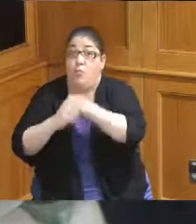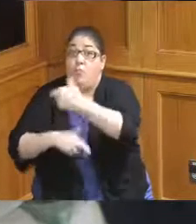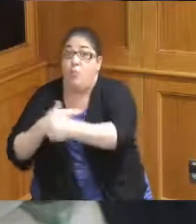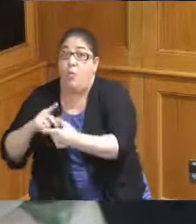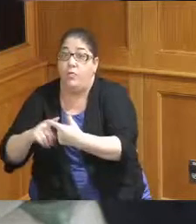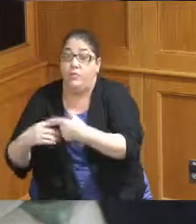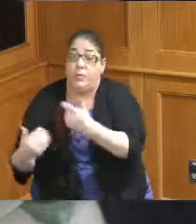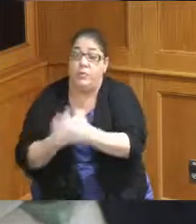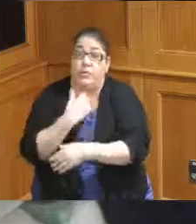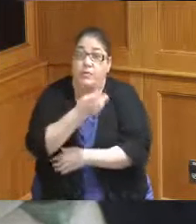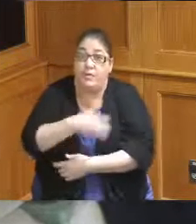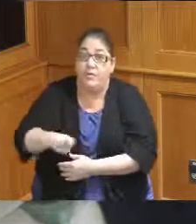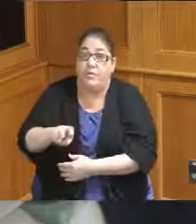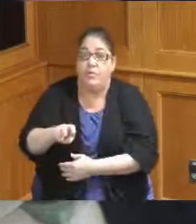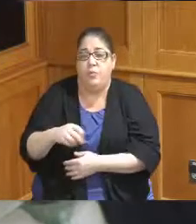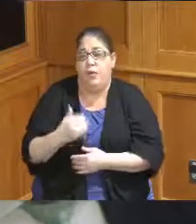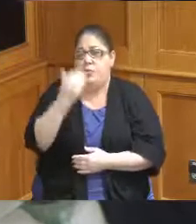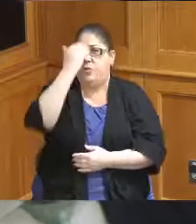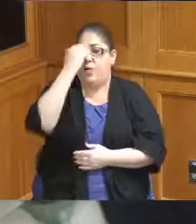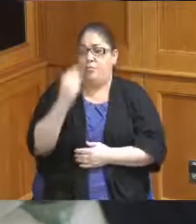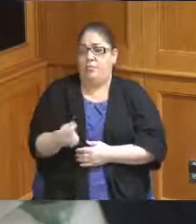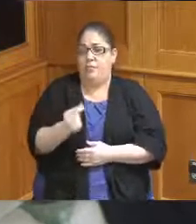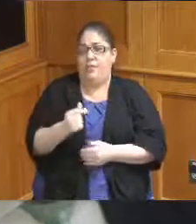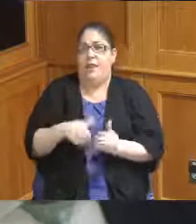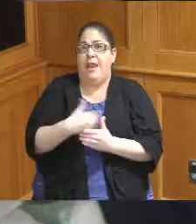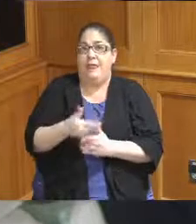something that right out of the gate we know that it's the same thing that happened happened